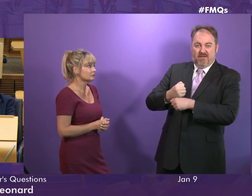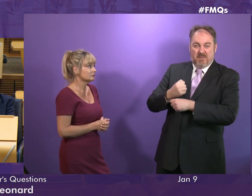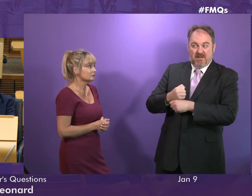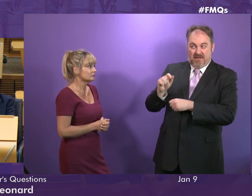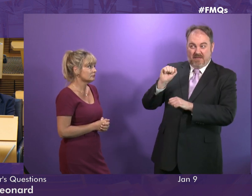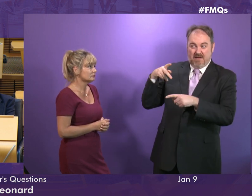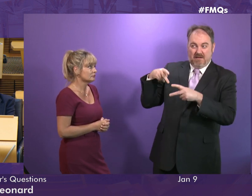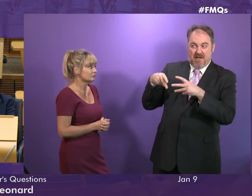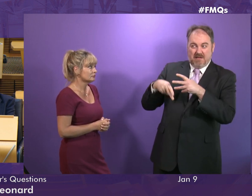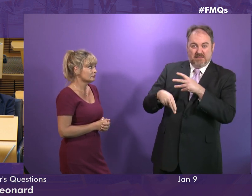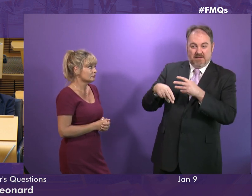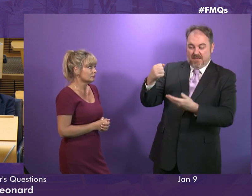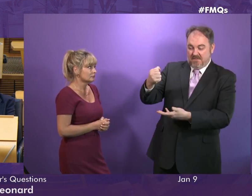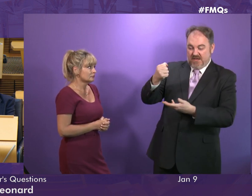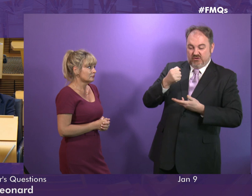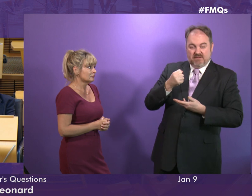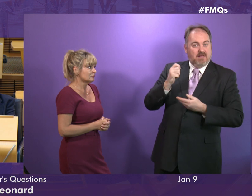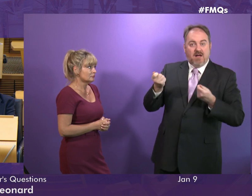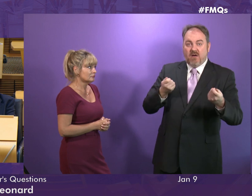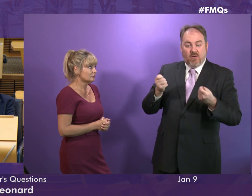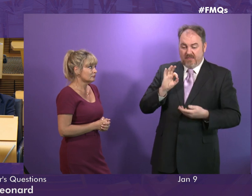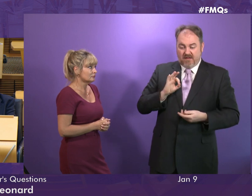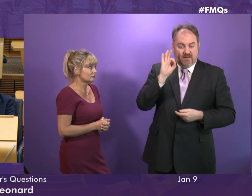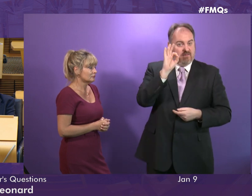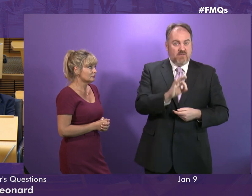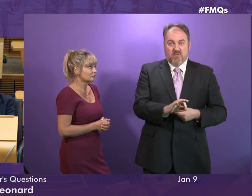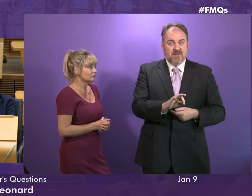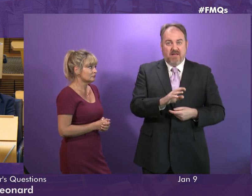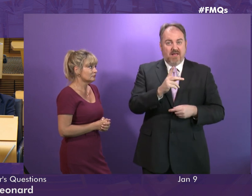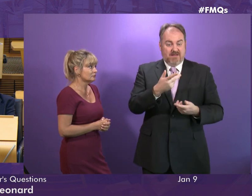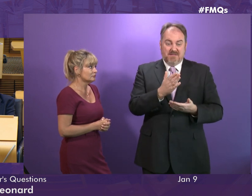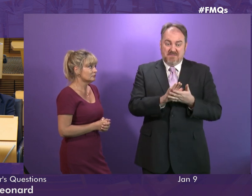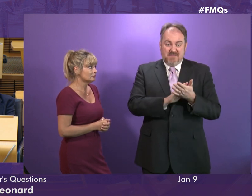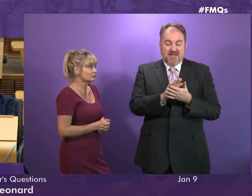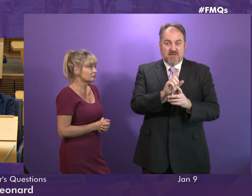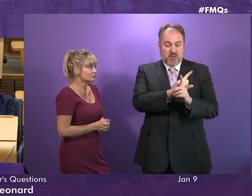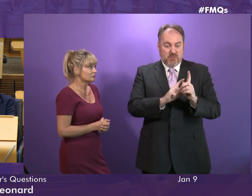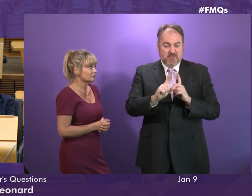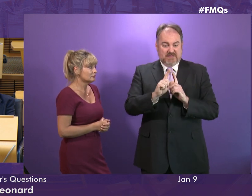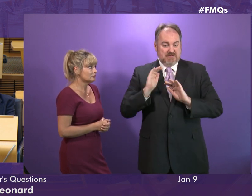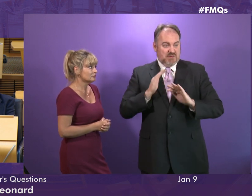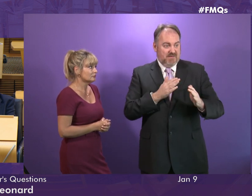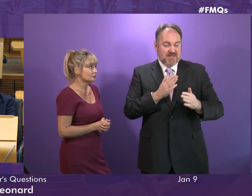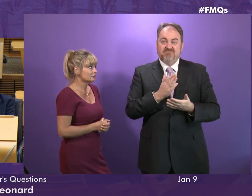have put their budgets at breaking point and community services at risk. Will the First